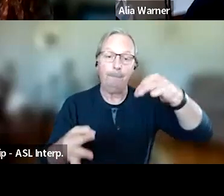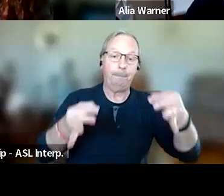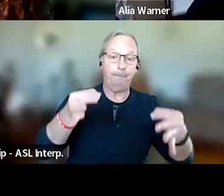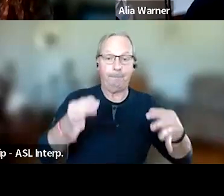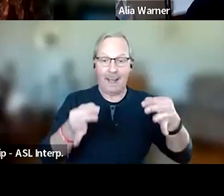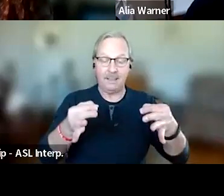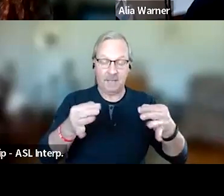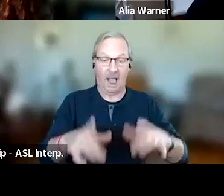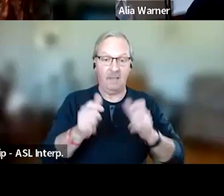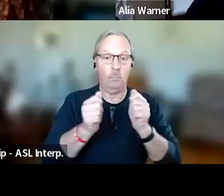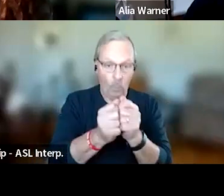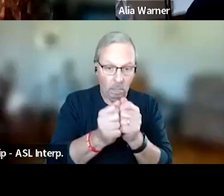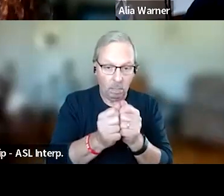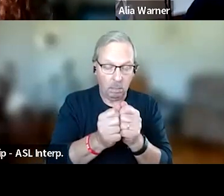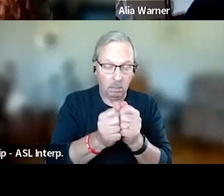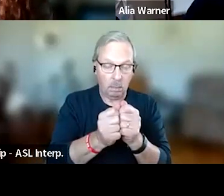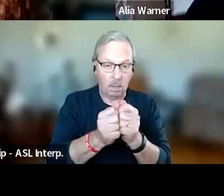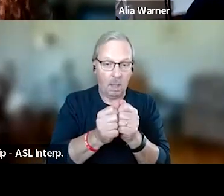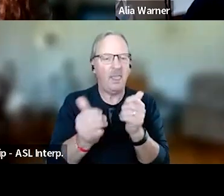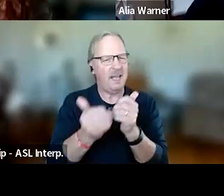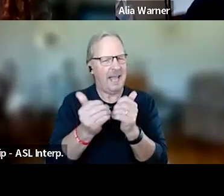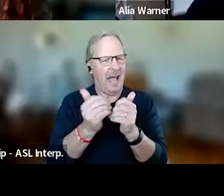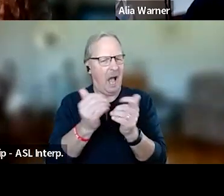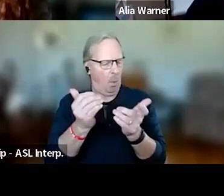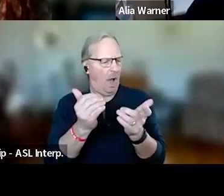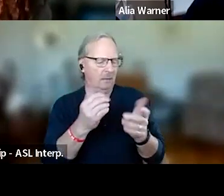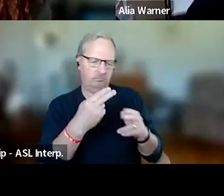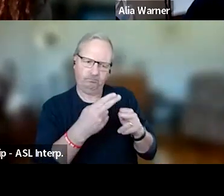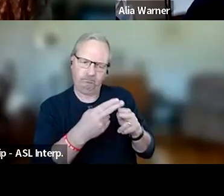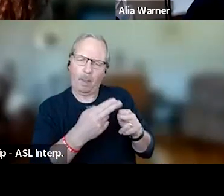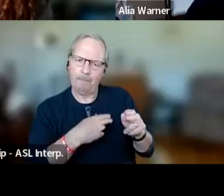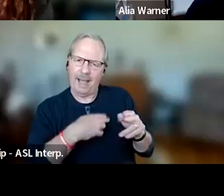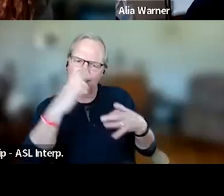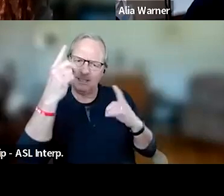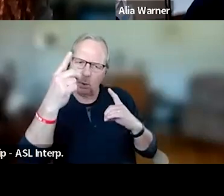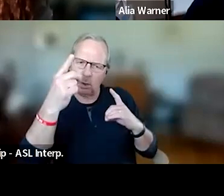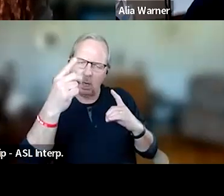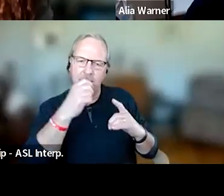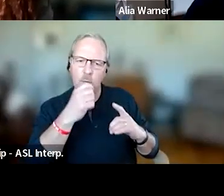which is how I refer to my own disorder. I don't say that I have bipolar, I say I live with it,